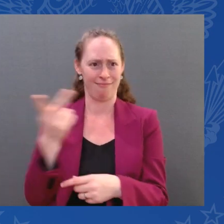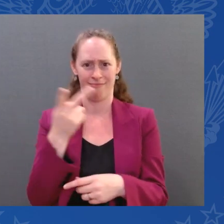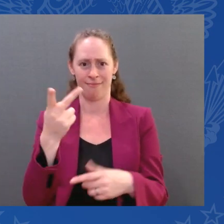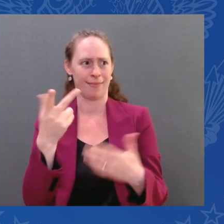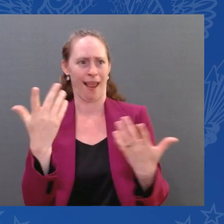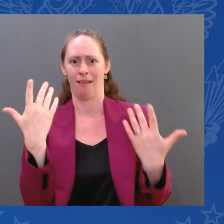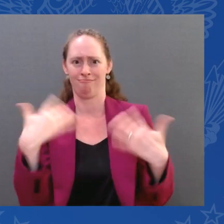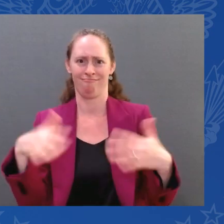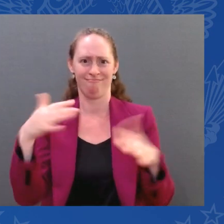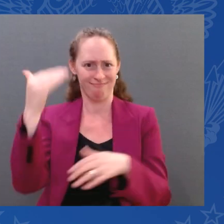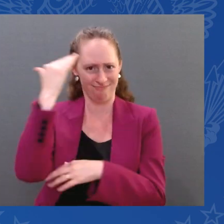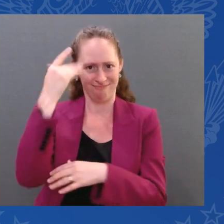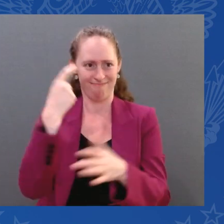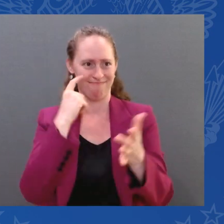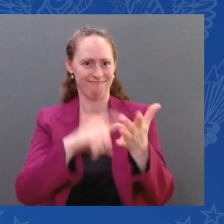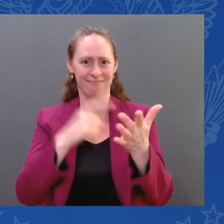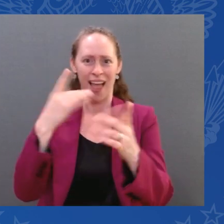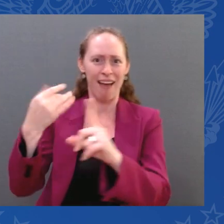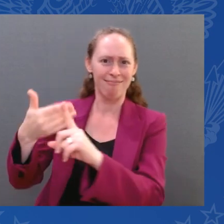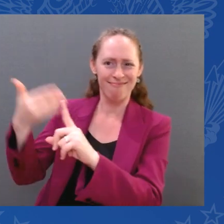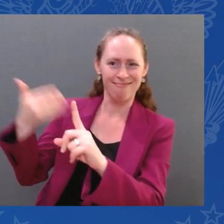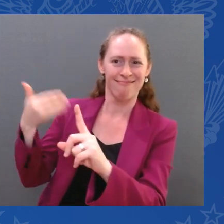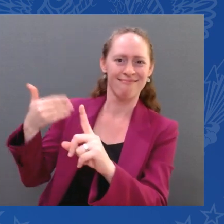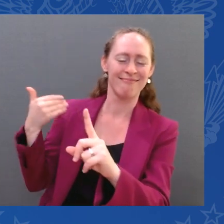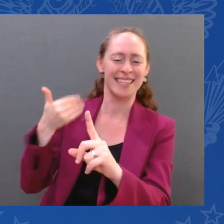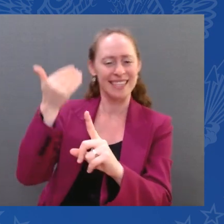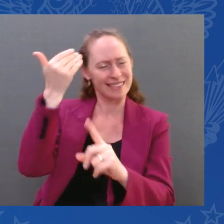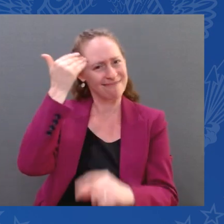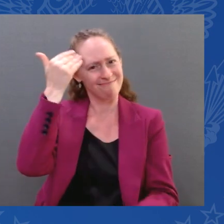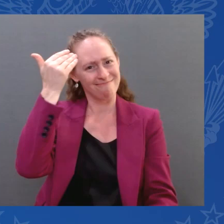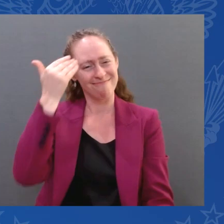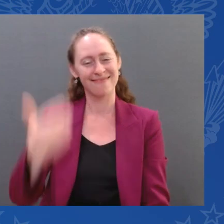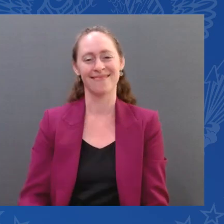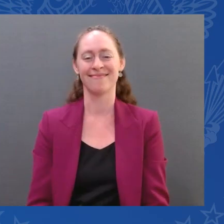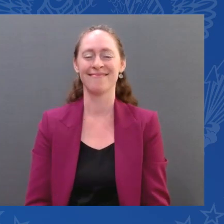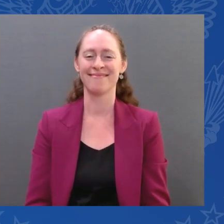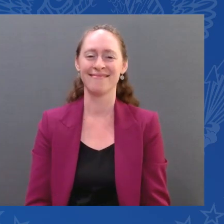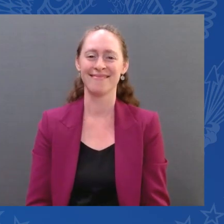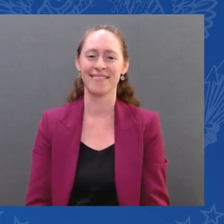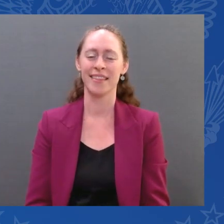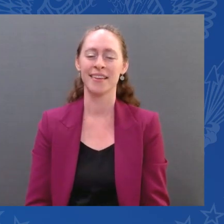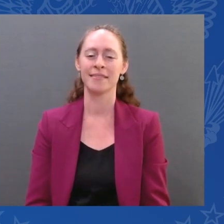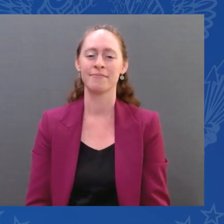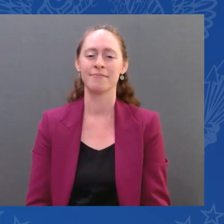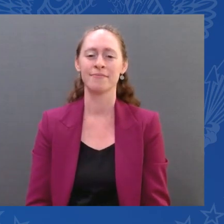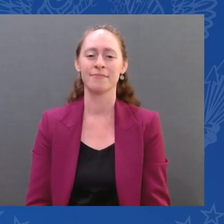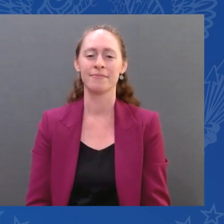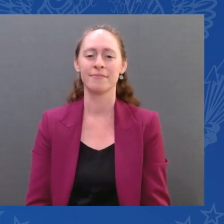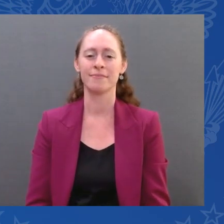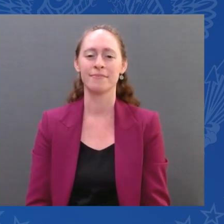Wilma's one of the most decorated women